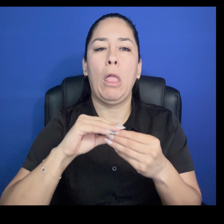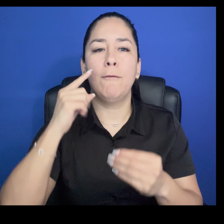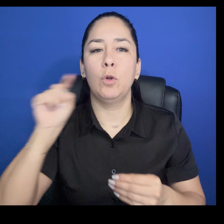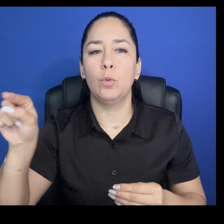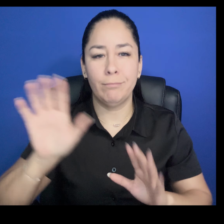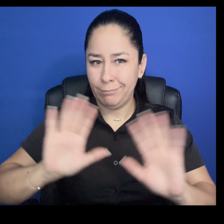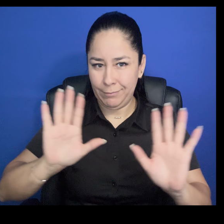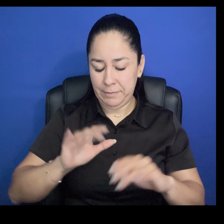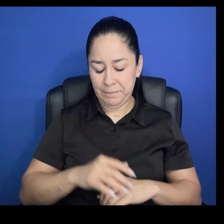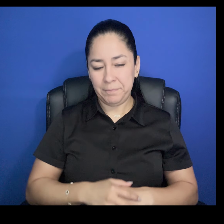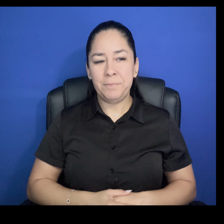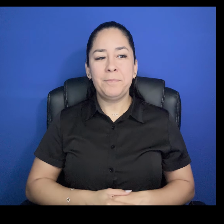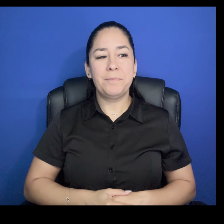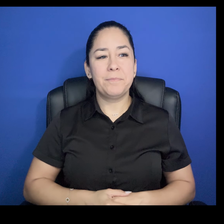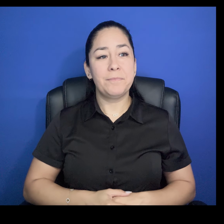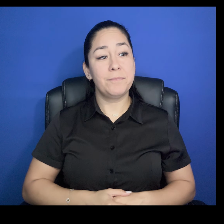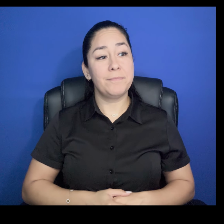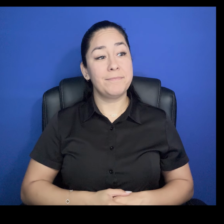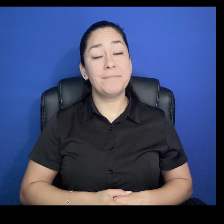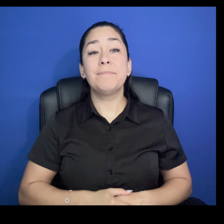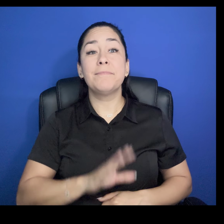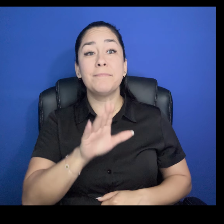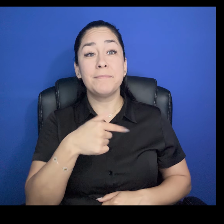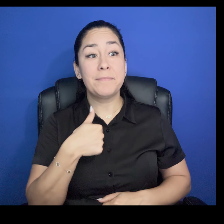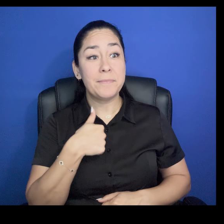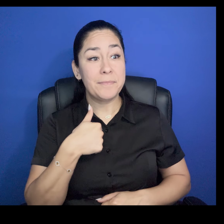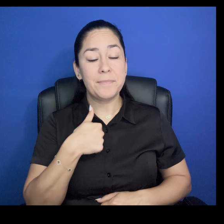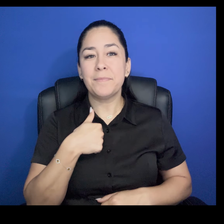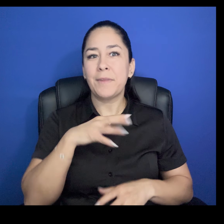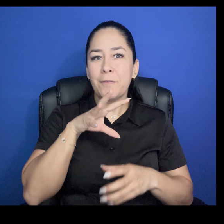(Elizabeth Campos) Honestly, the way that I approached being on this panel was,